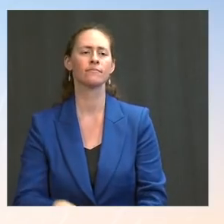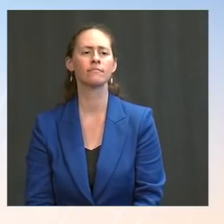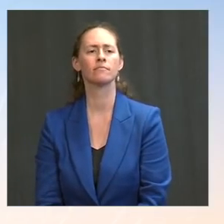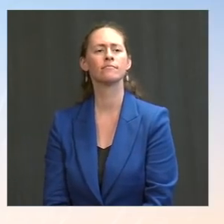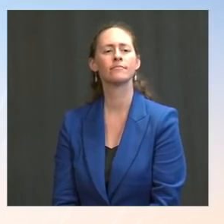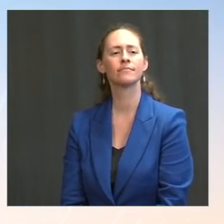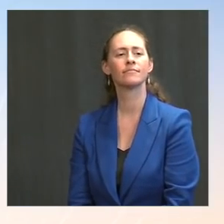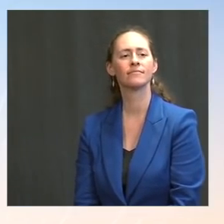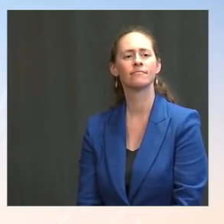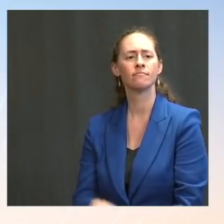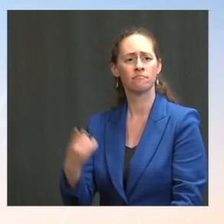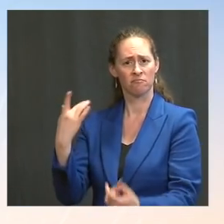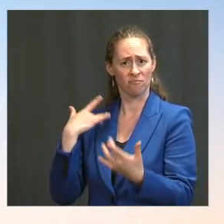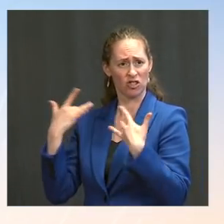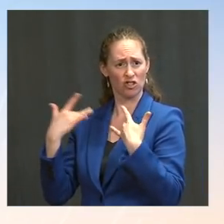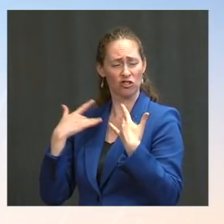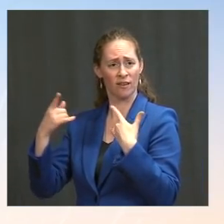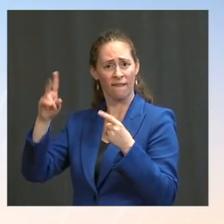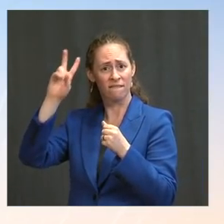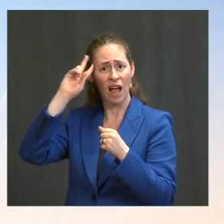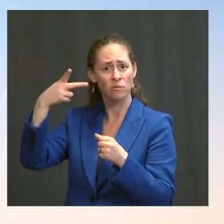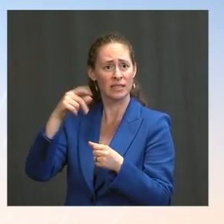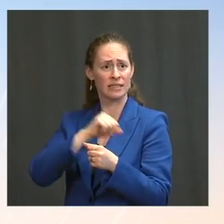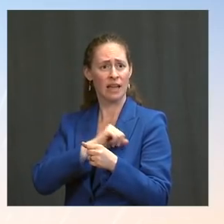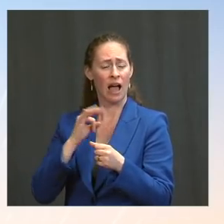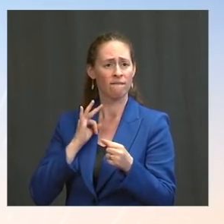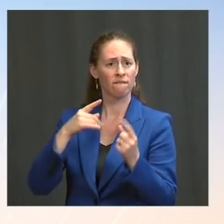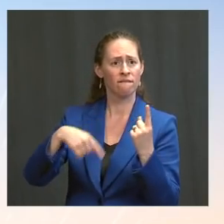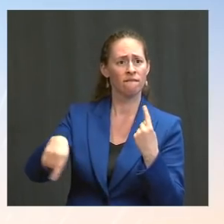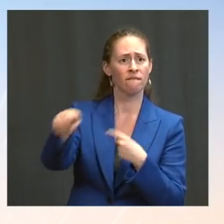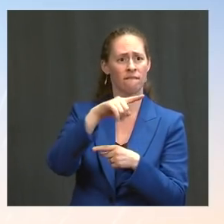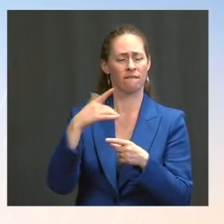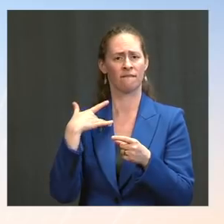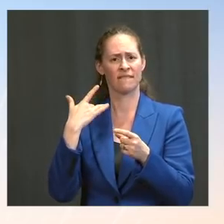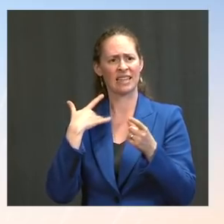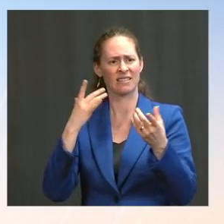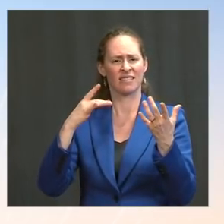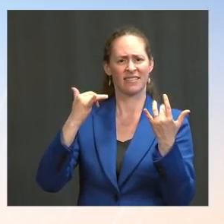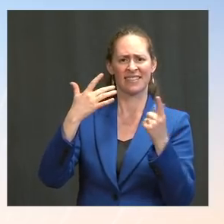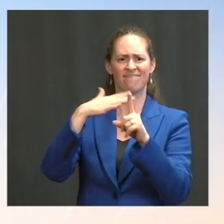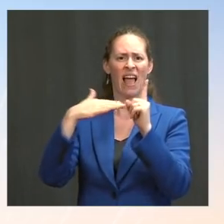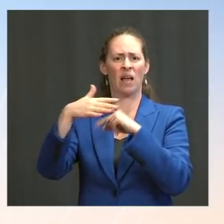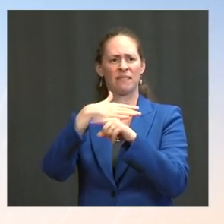staffers reportedly feel like they work in a, quote, "abusive environment"? Ms. Psaki: Well, I would first note